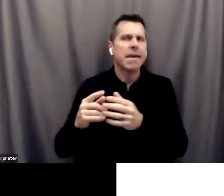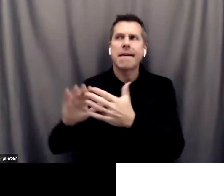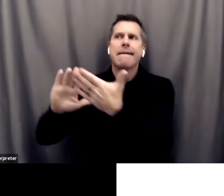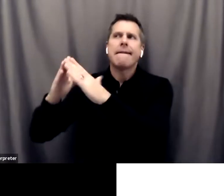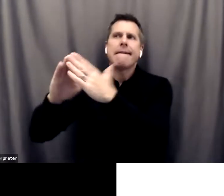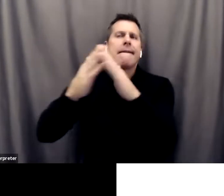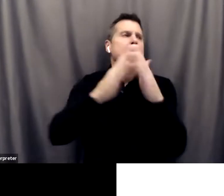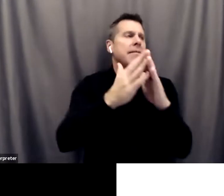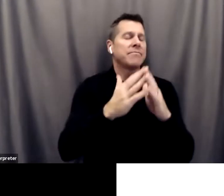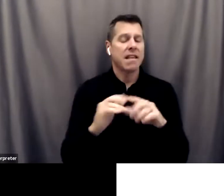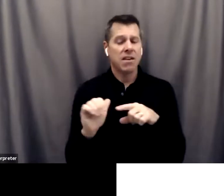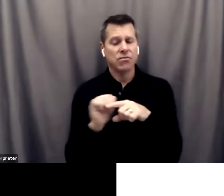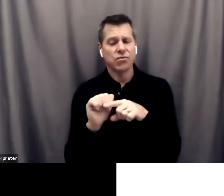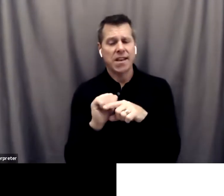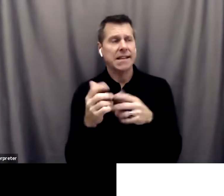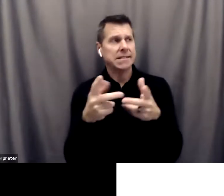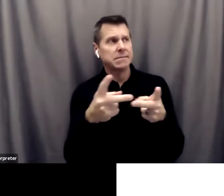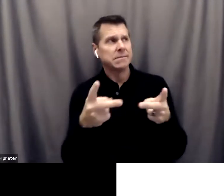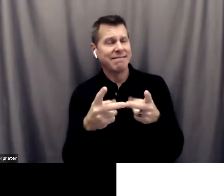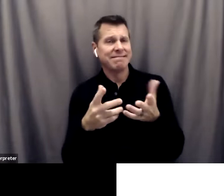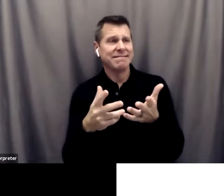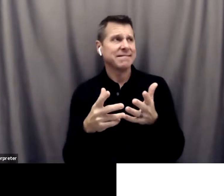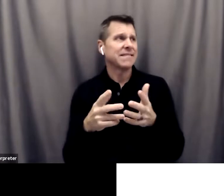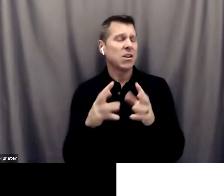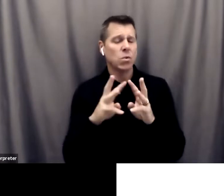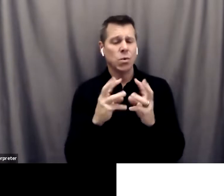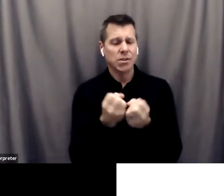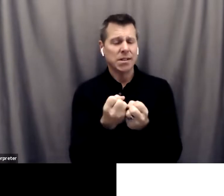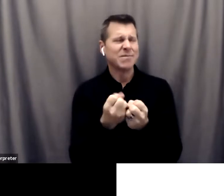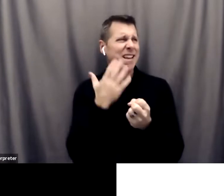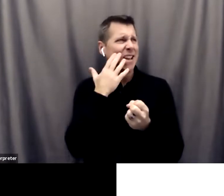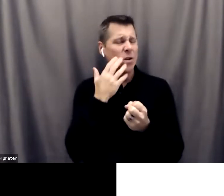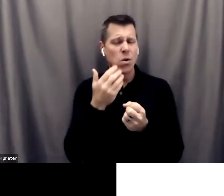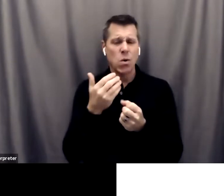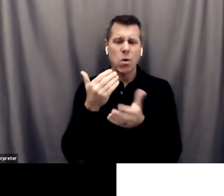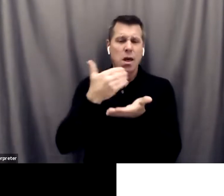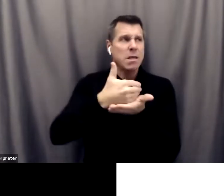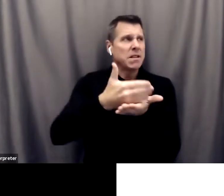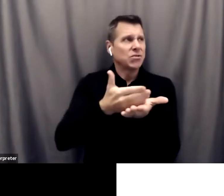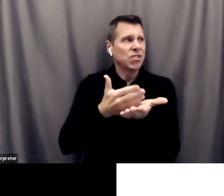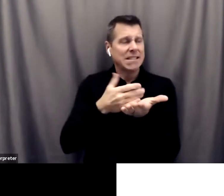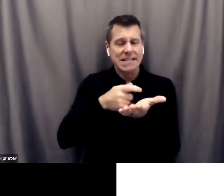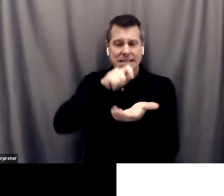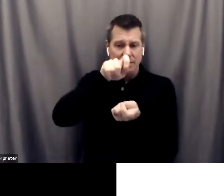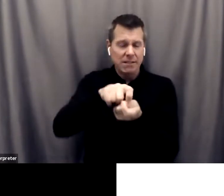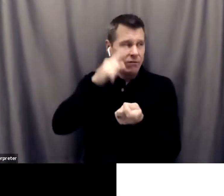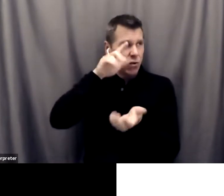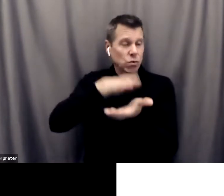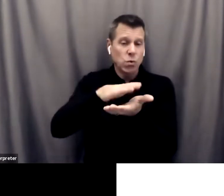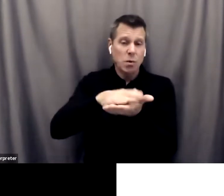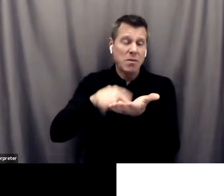or workshops, and I know our budgets are very specific to our needs. But I think it can be useful if we develop a working relationship